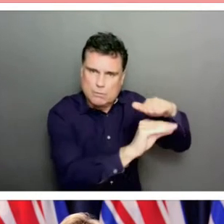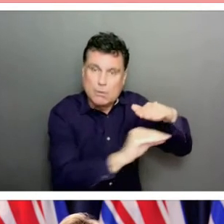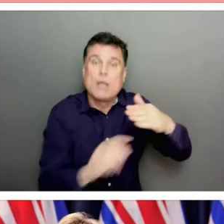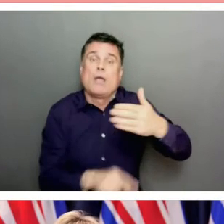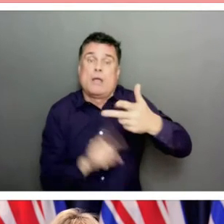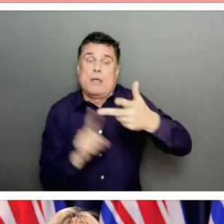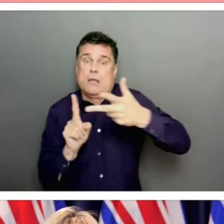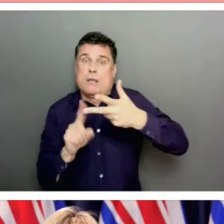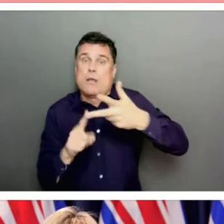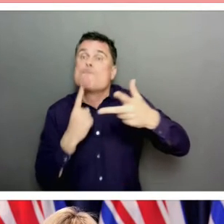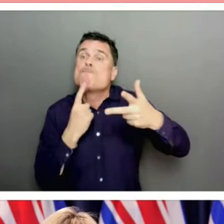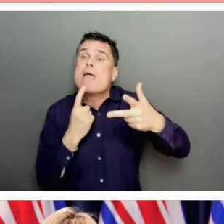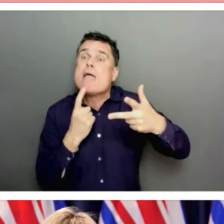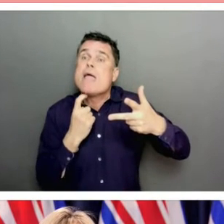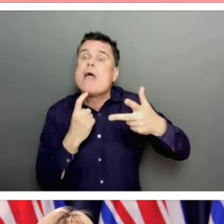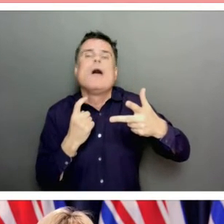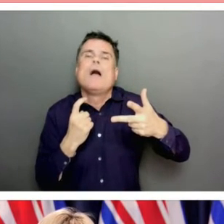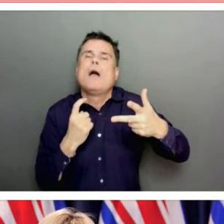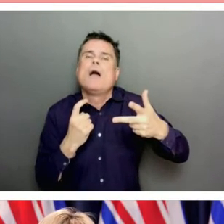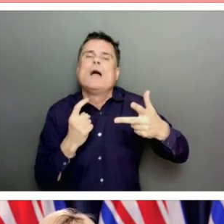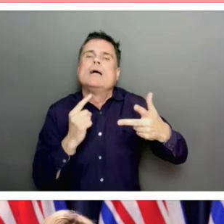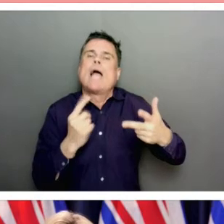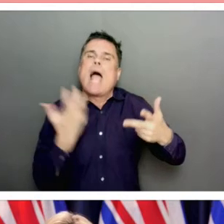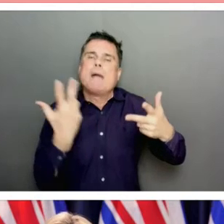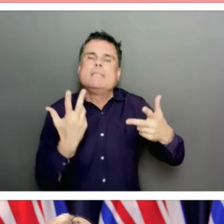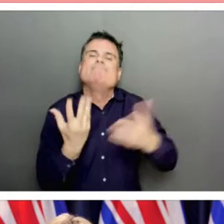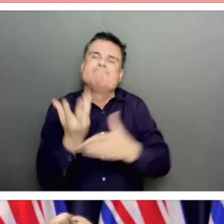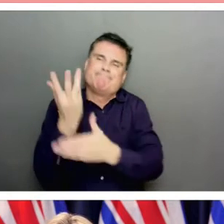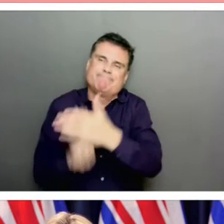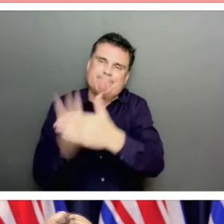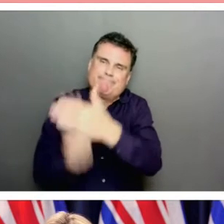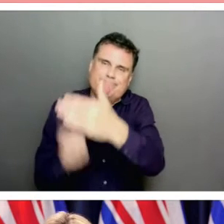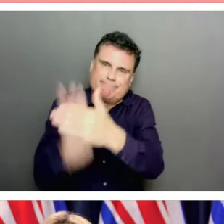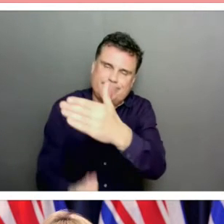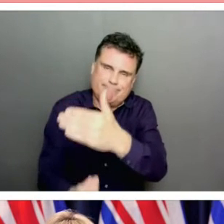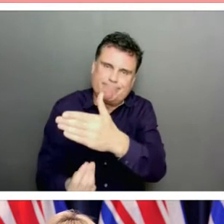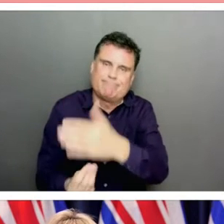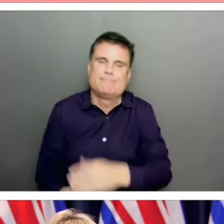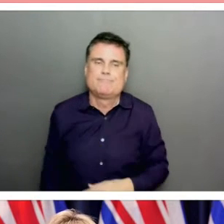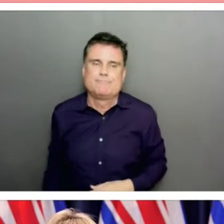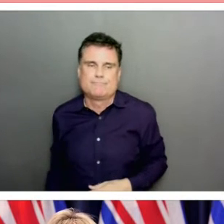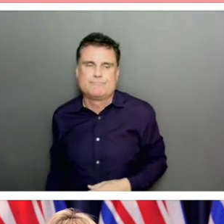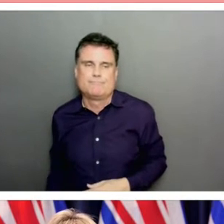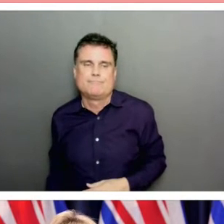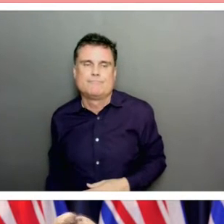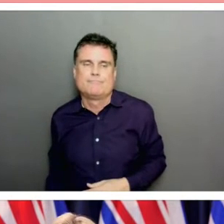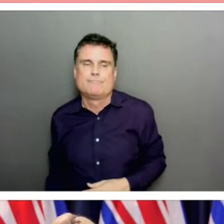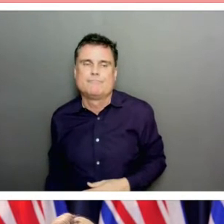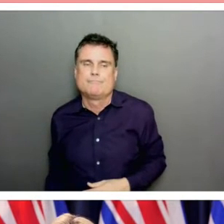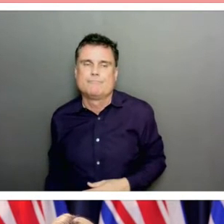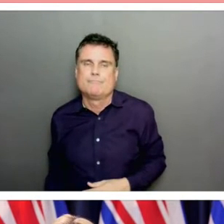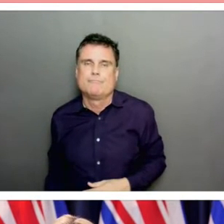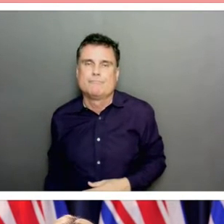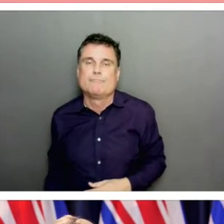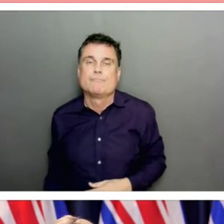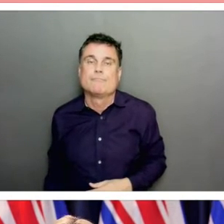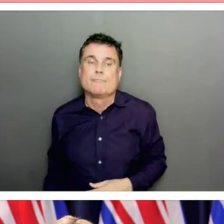show us is that when we adhere to those orders, those case numbers come down and that's incredibly important